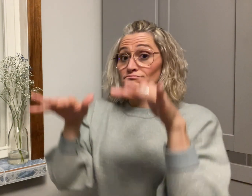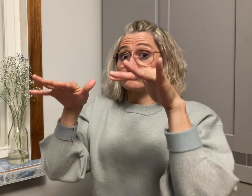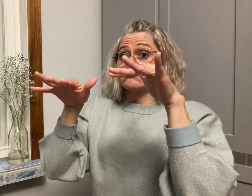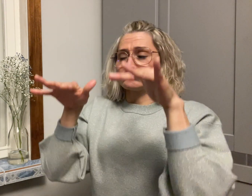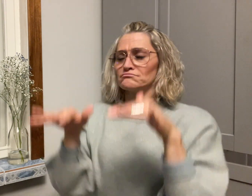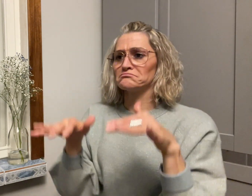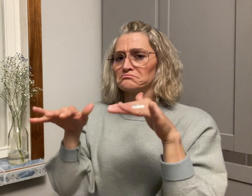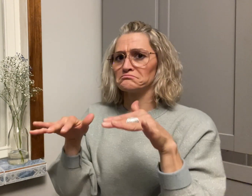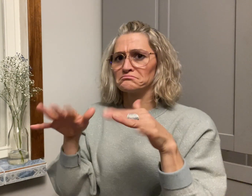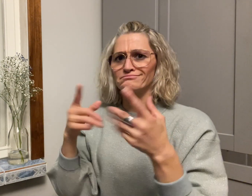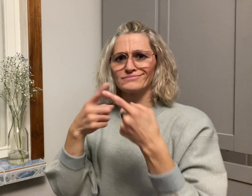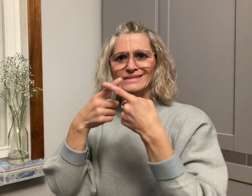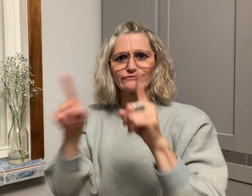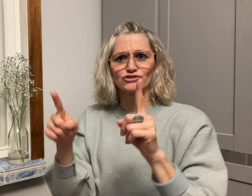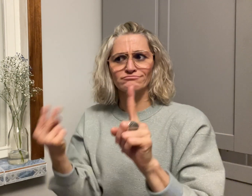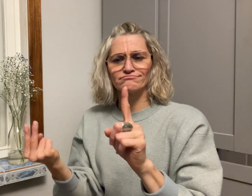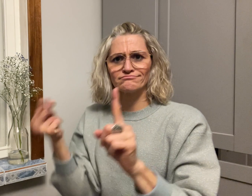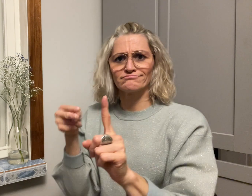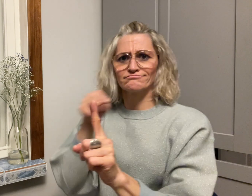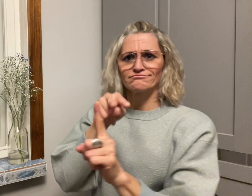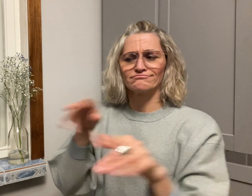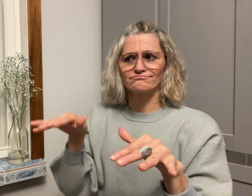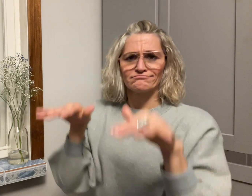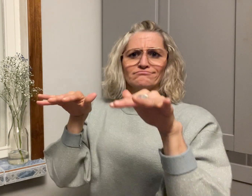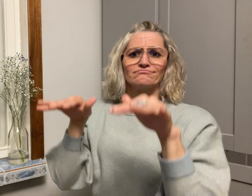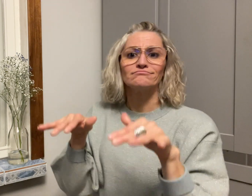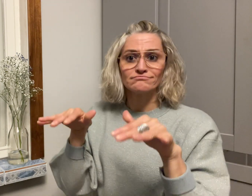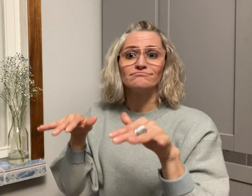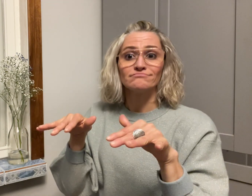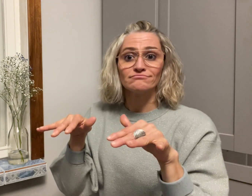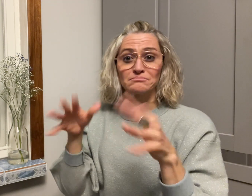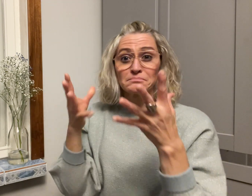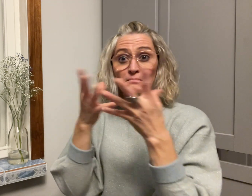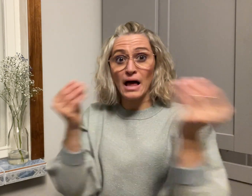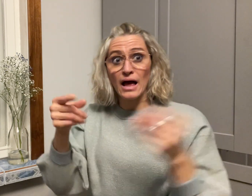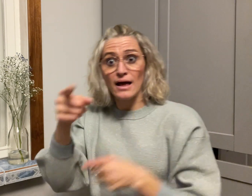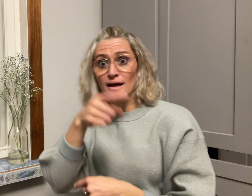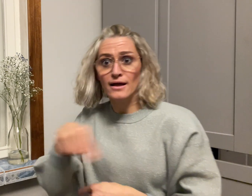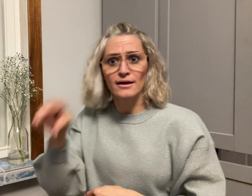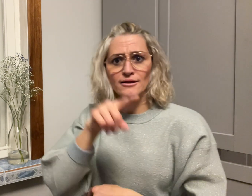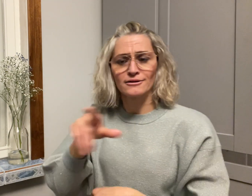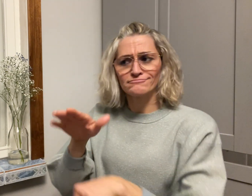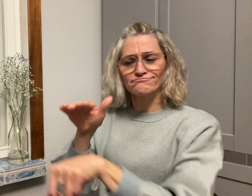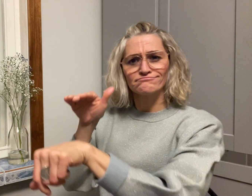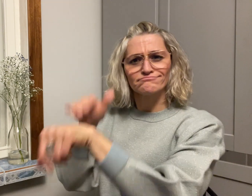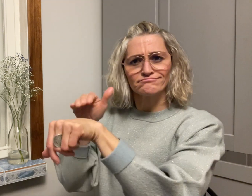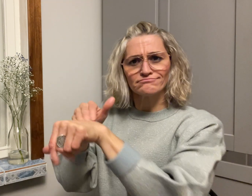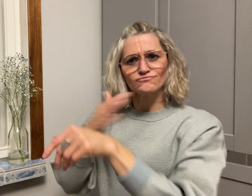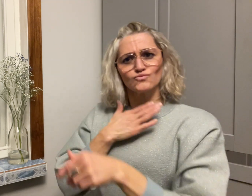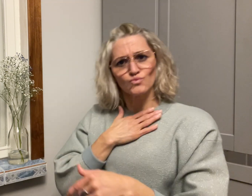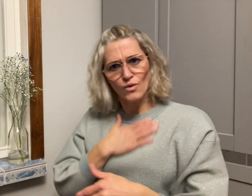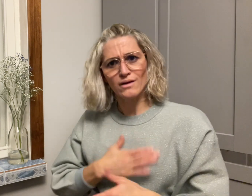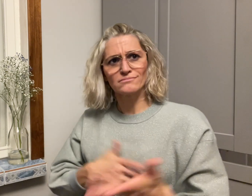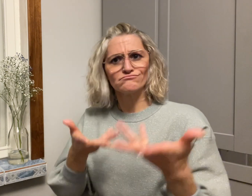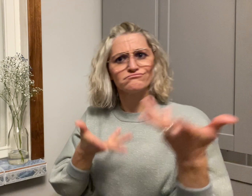different ways. Many people shared their views publicly.